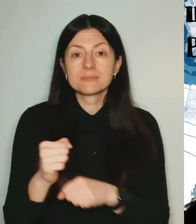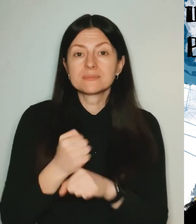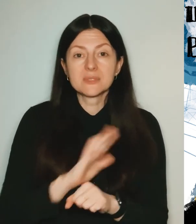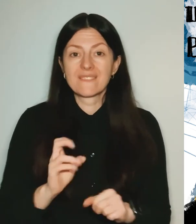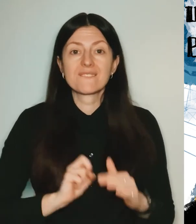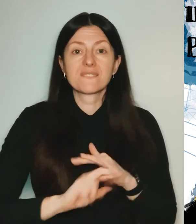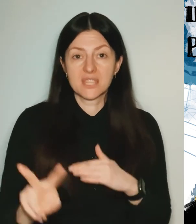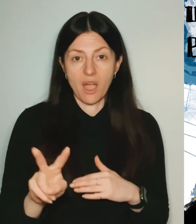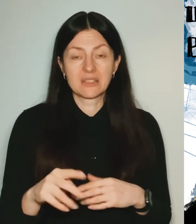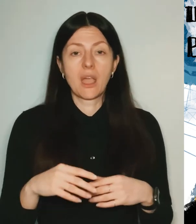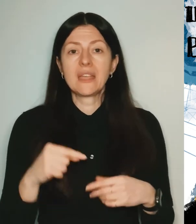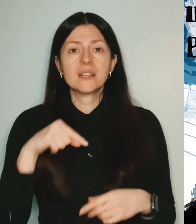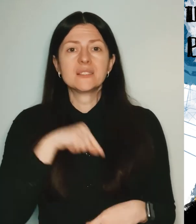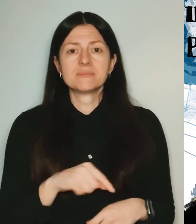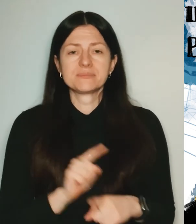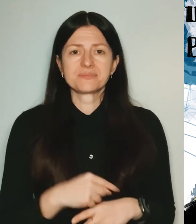And to fall into despair.